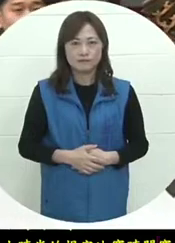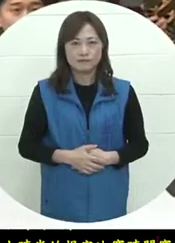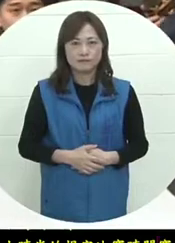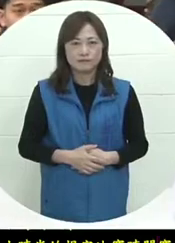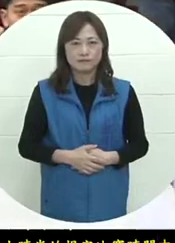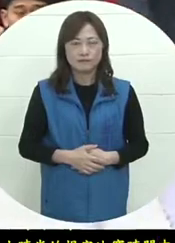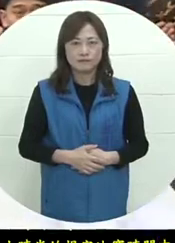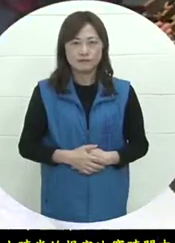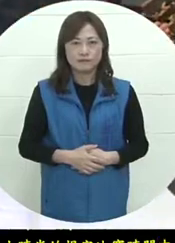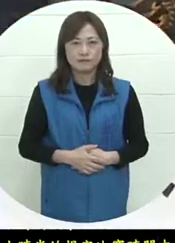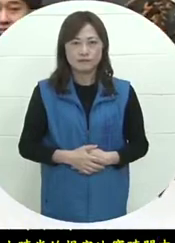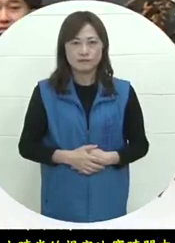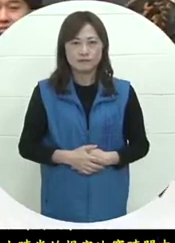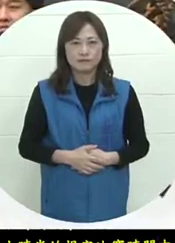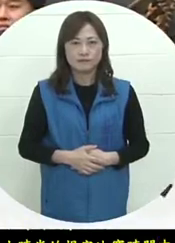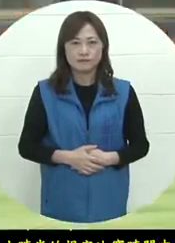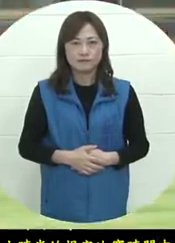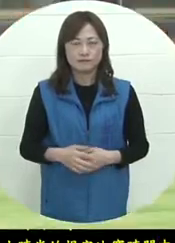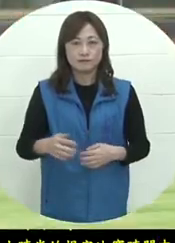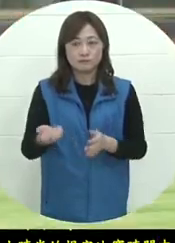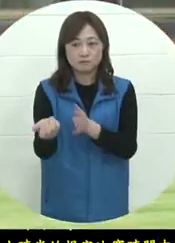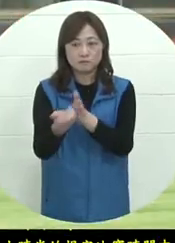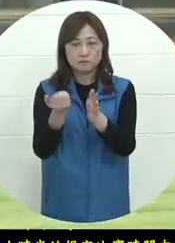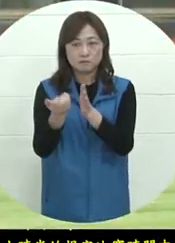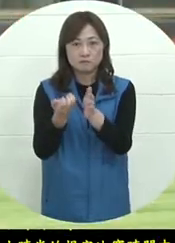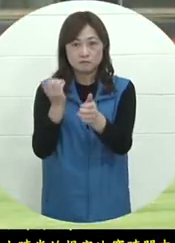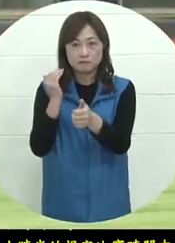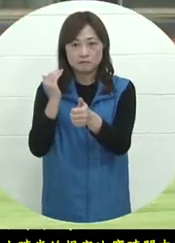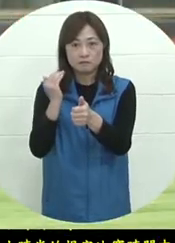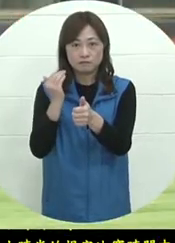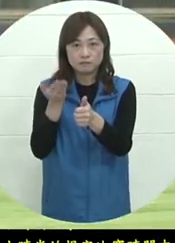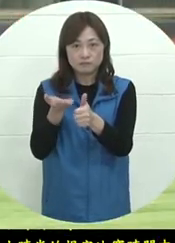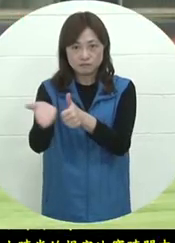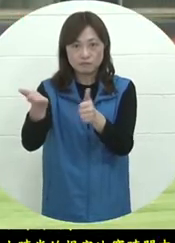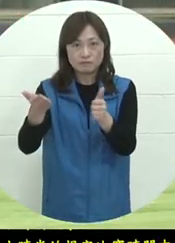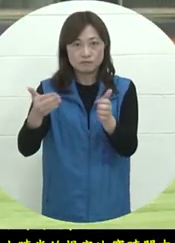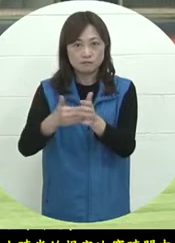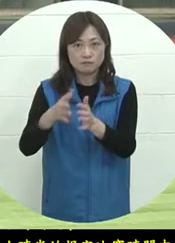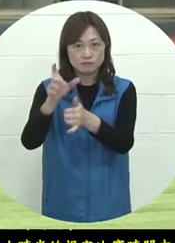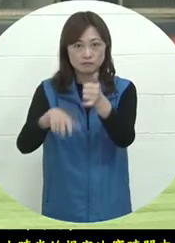The first person to be eliminated in this round was Yoneda Yuki in the ninth battalion , so at this time, the fun of playing